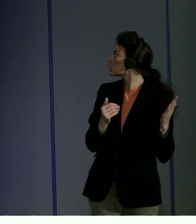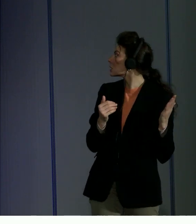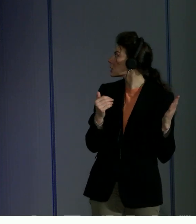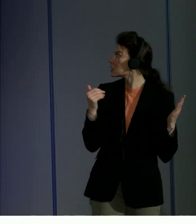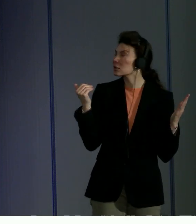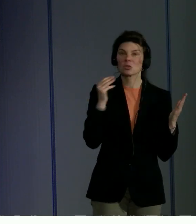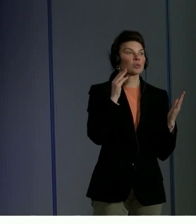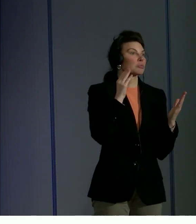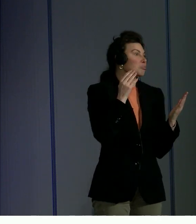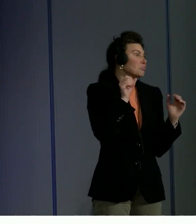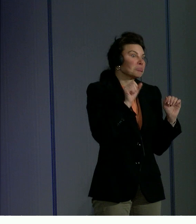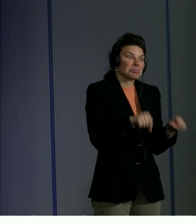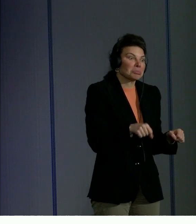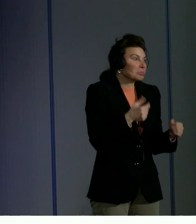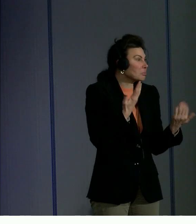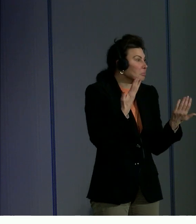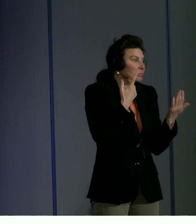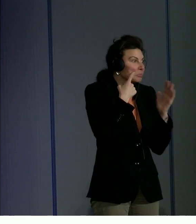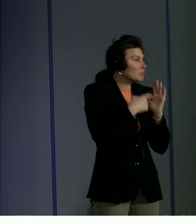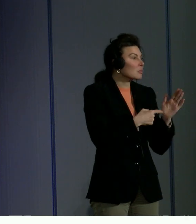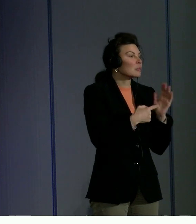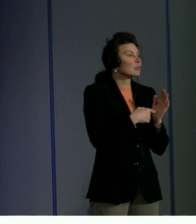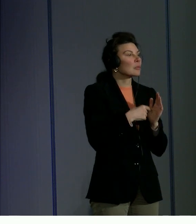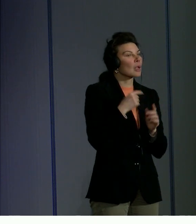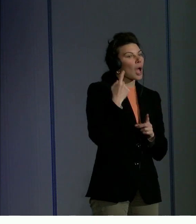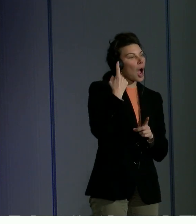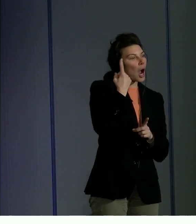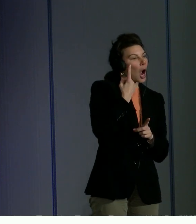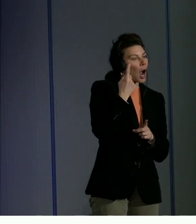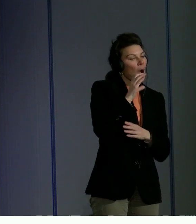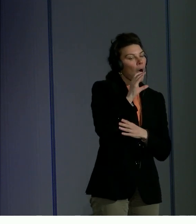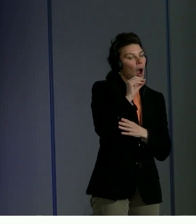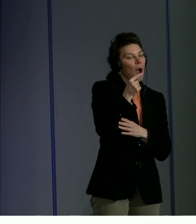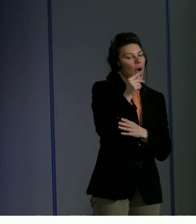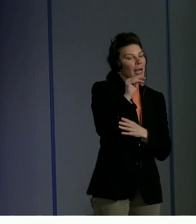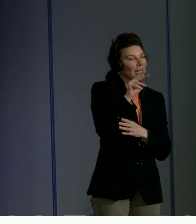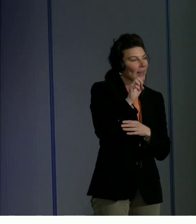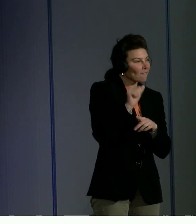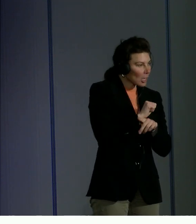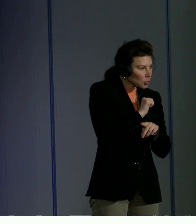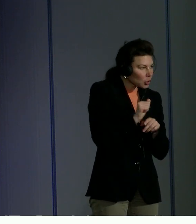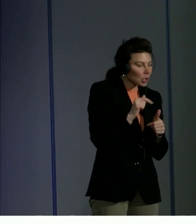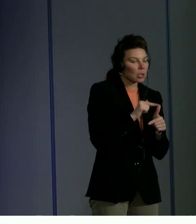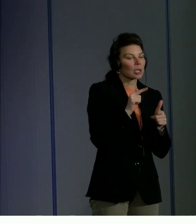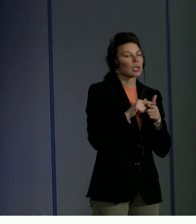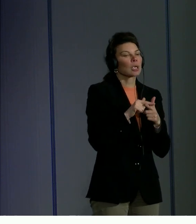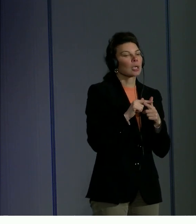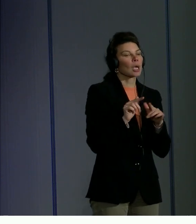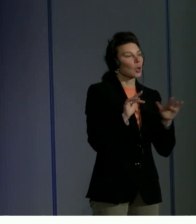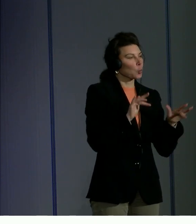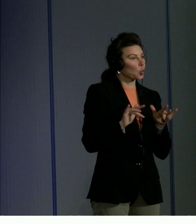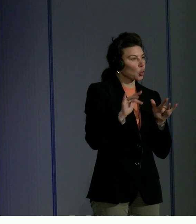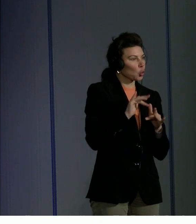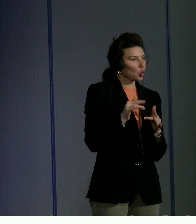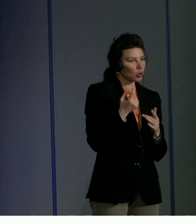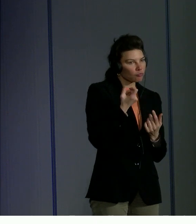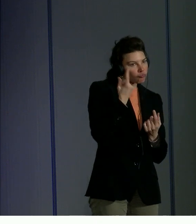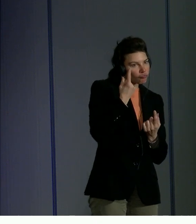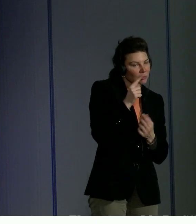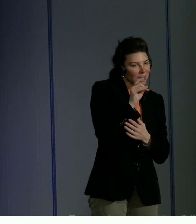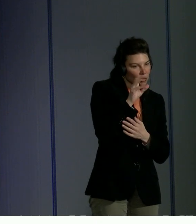could include cognitive functioning, computer literacy, education level, expertise,